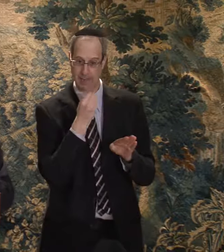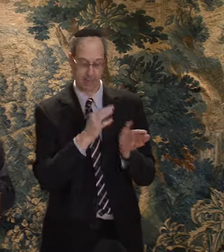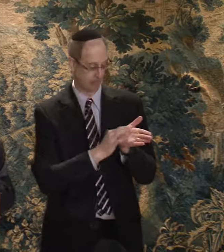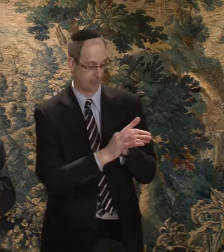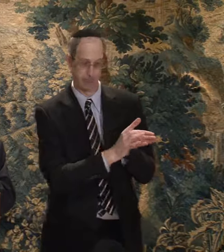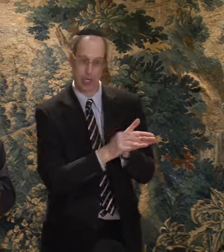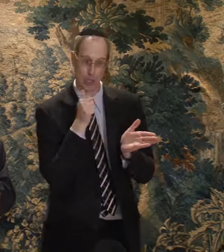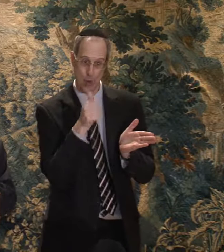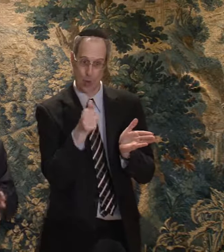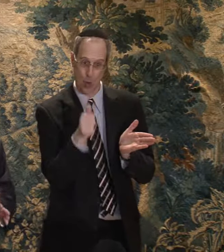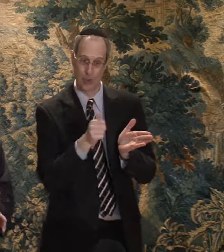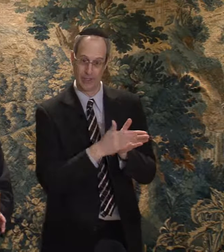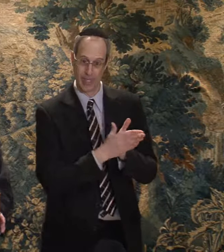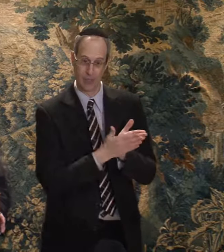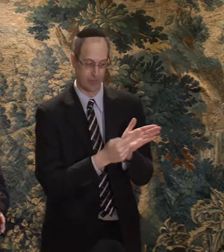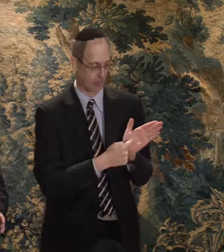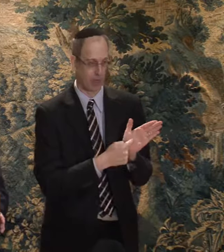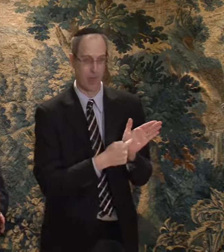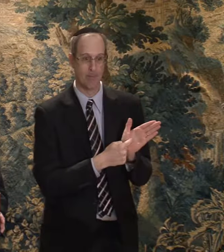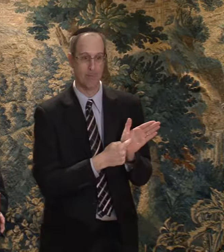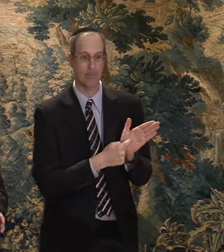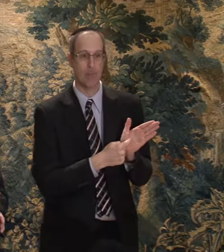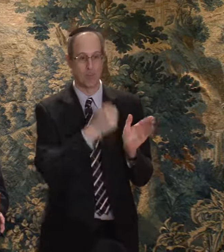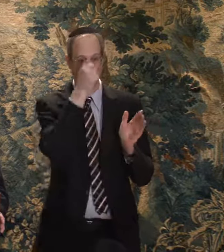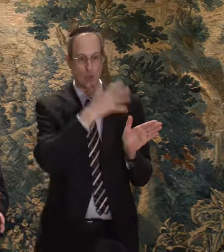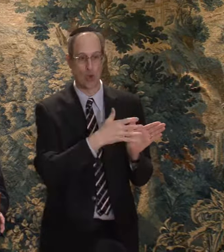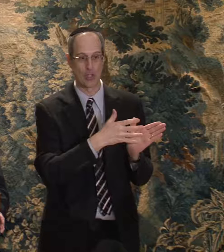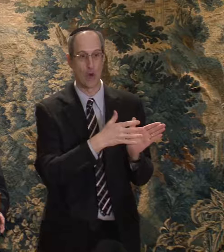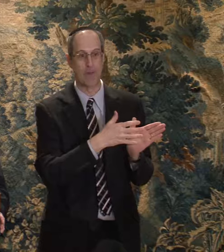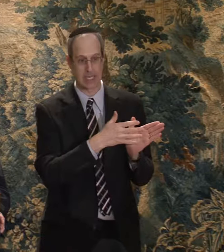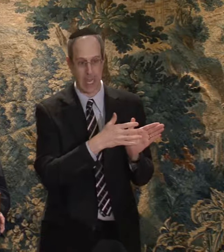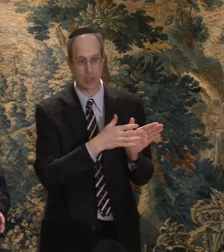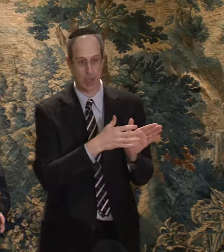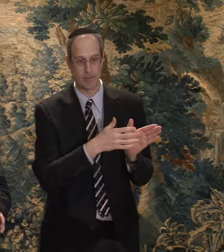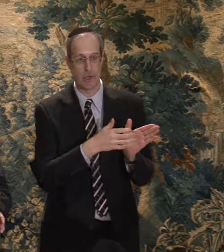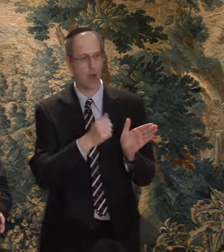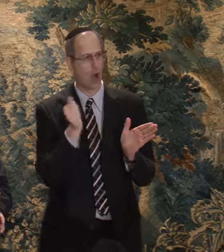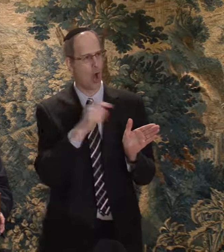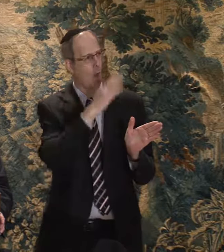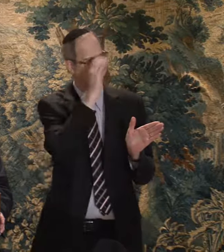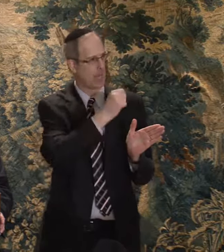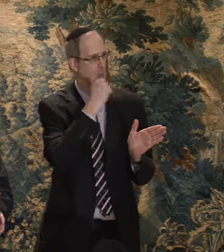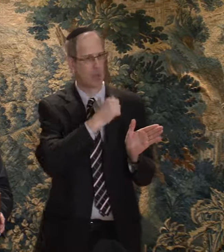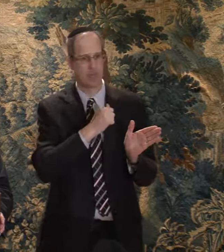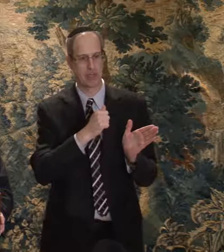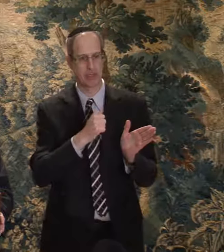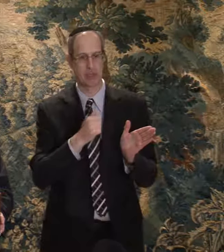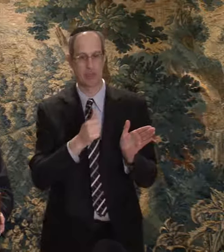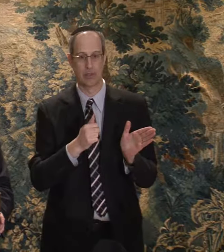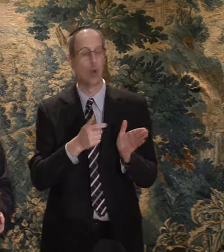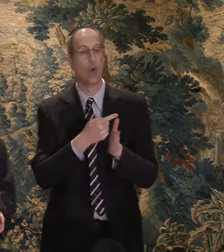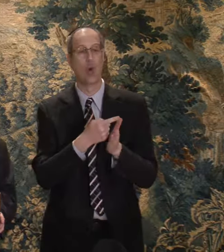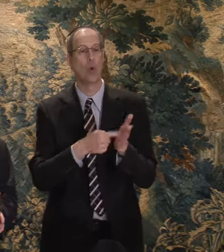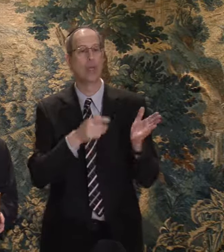your own sitter baragas Omar Khayyam the men and the women anybody who has their own sitter you know what he touched it he said Omar